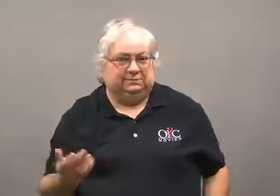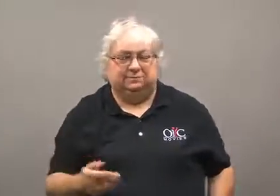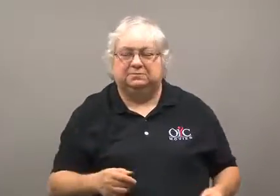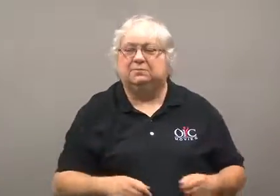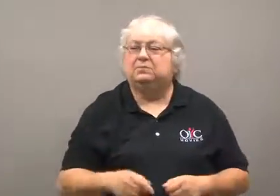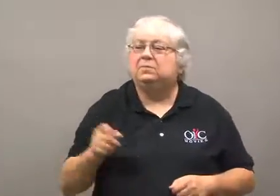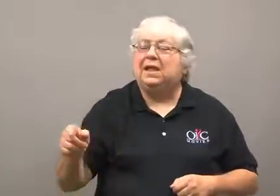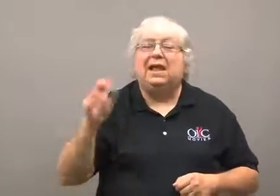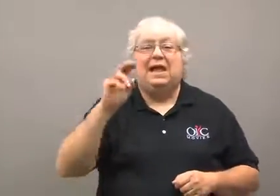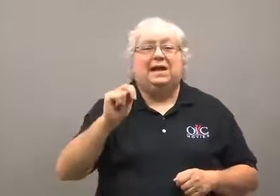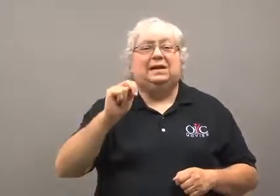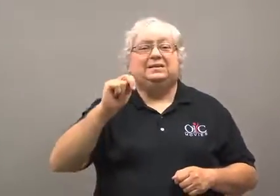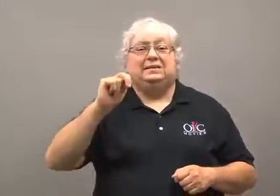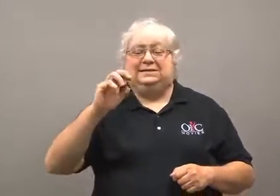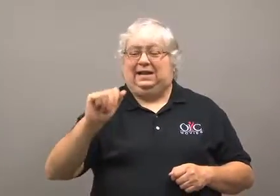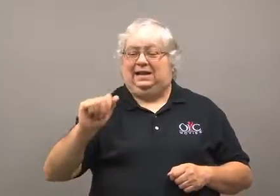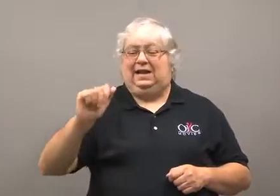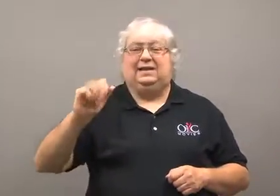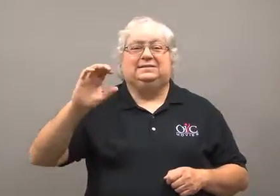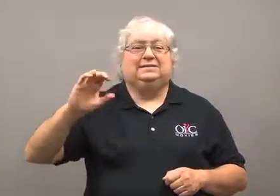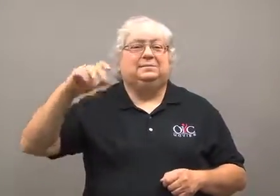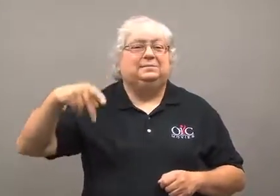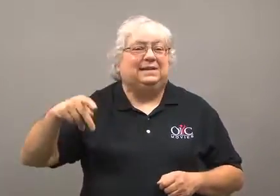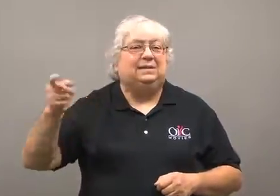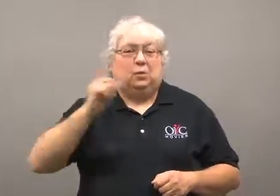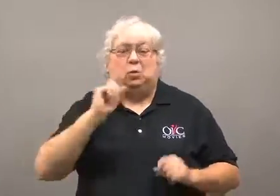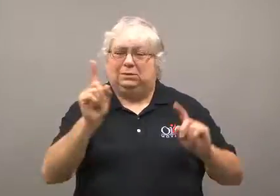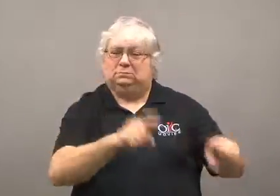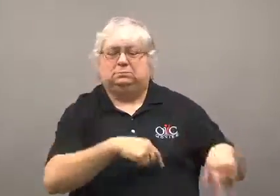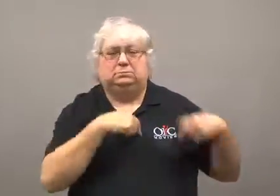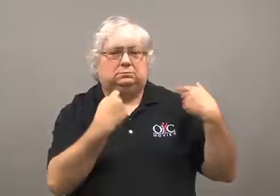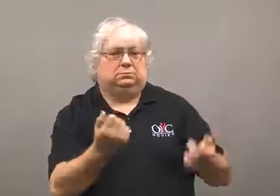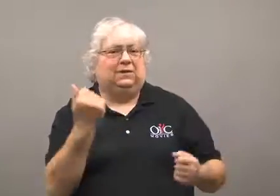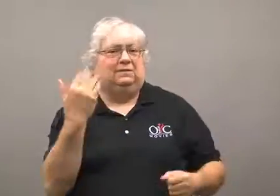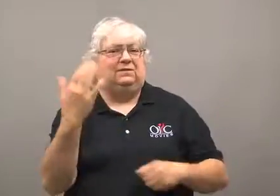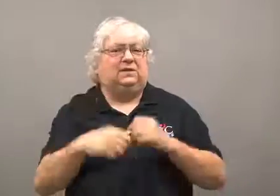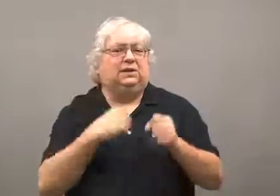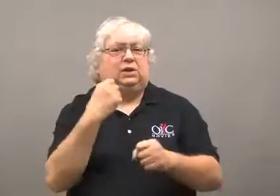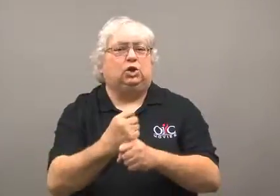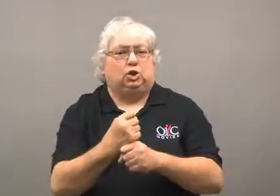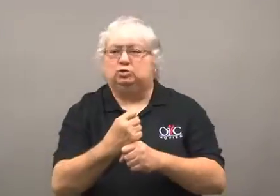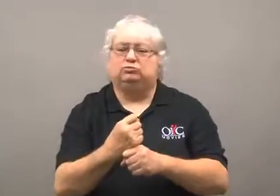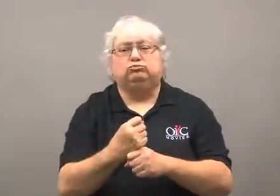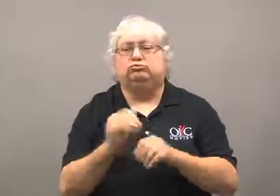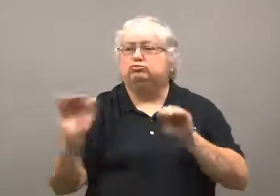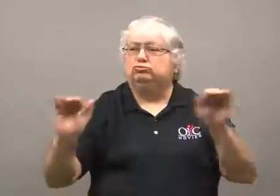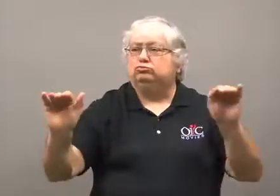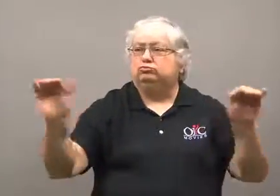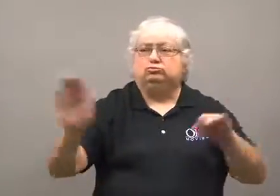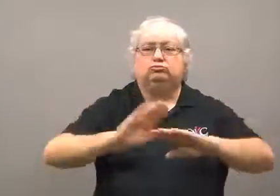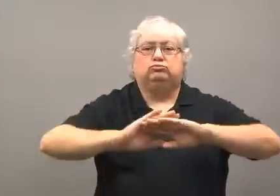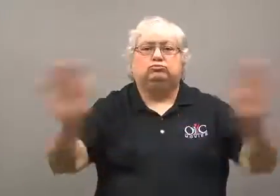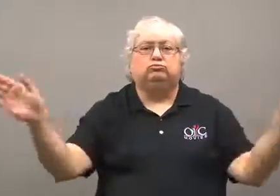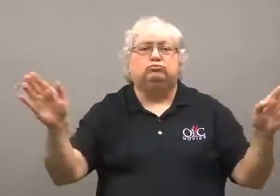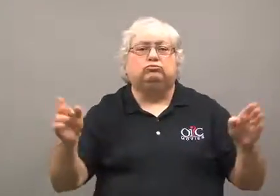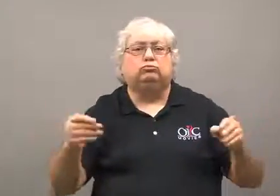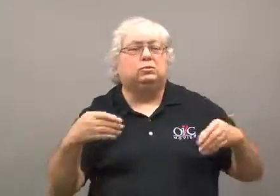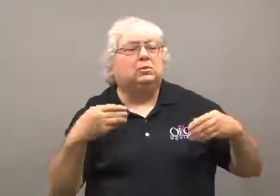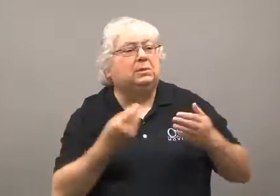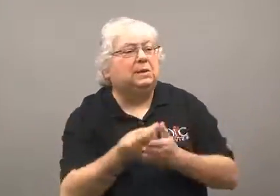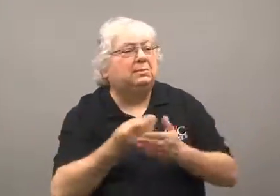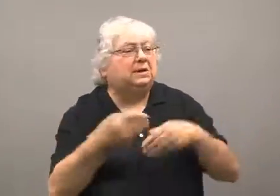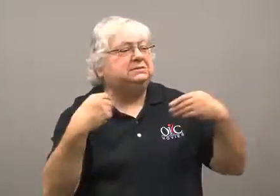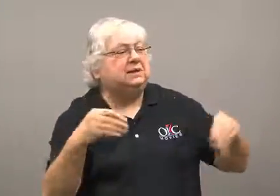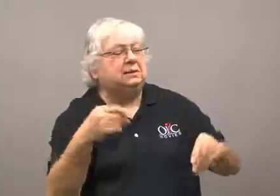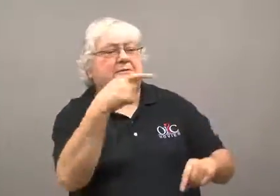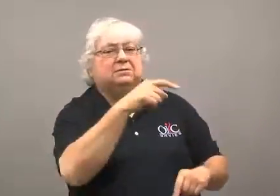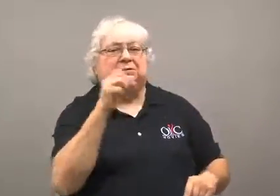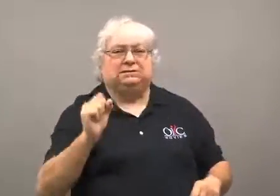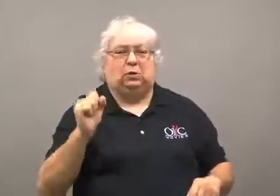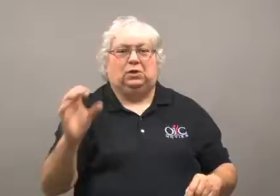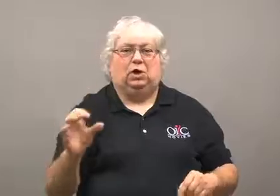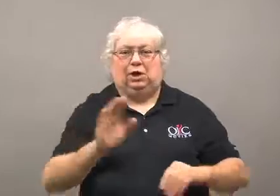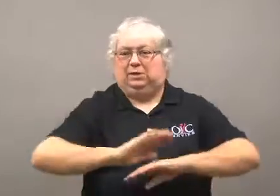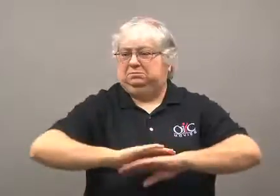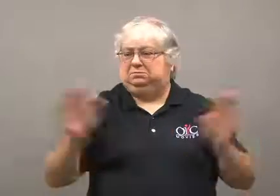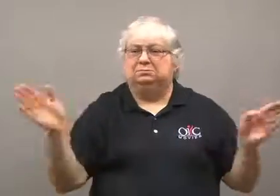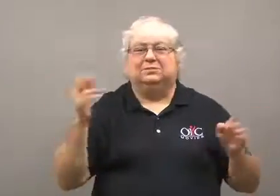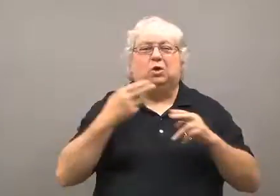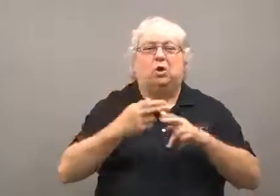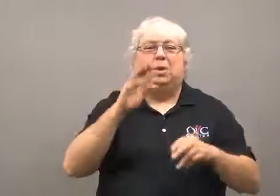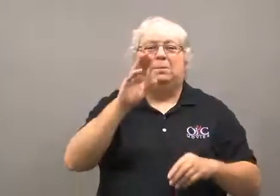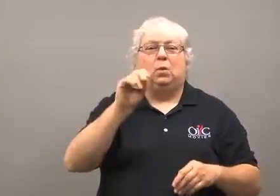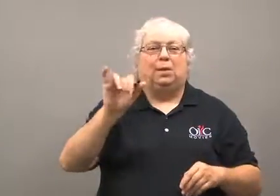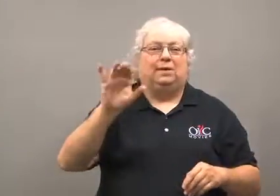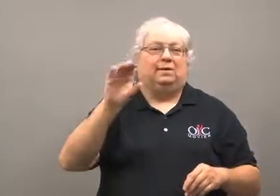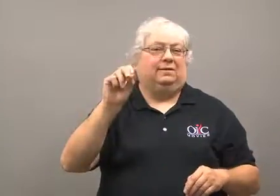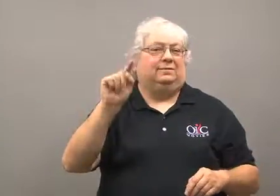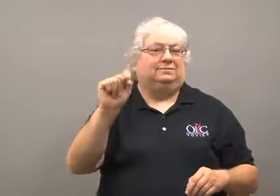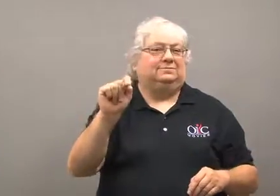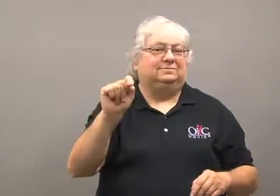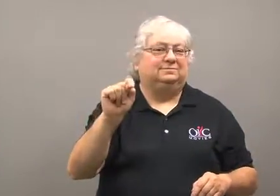For 15 years, the NAACP has sponsored a boycott of South Carolina's economy.